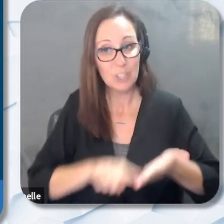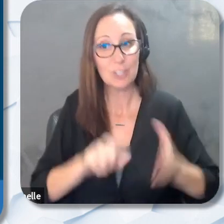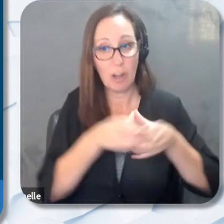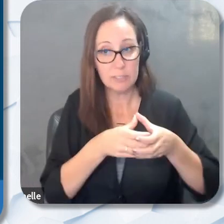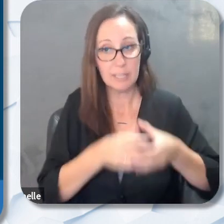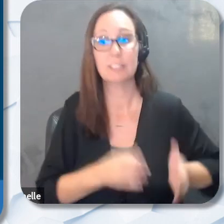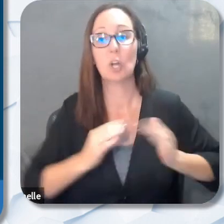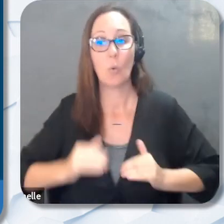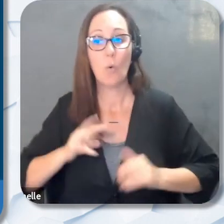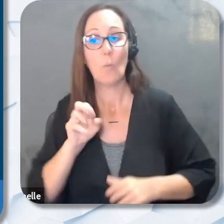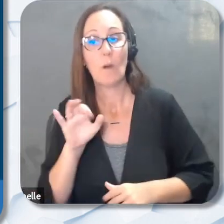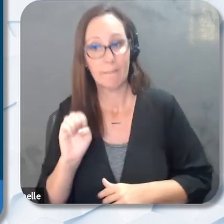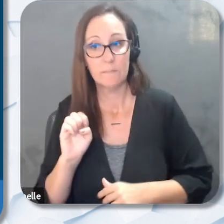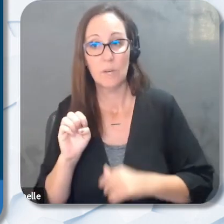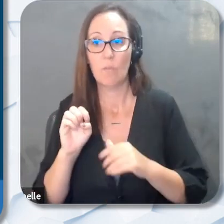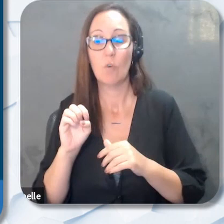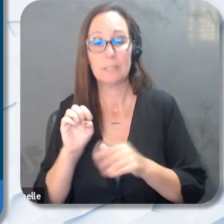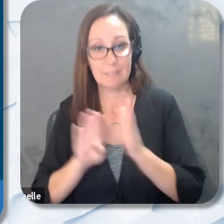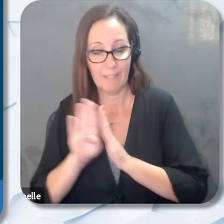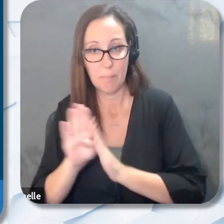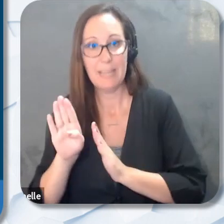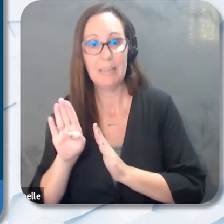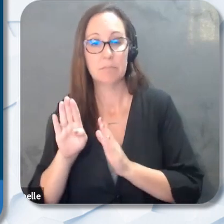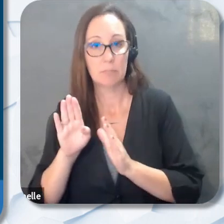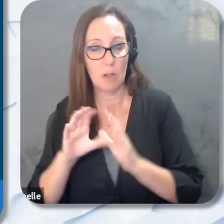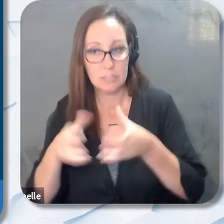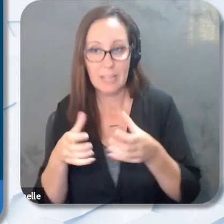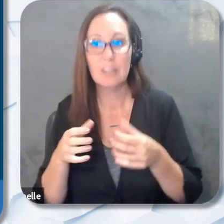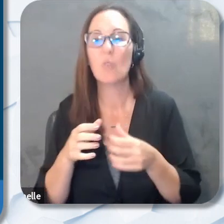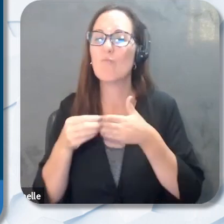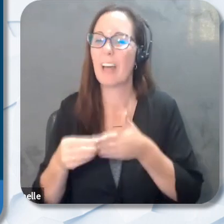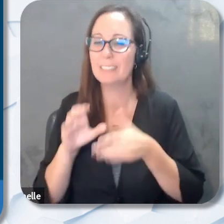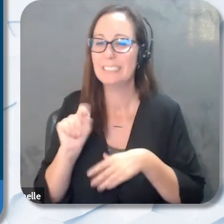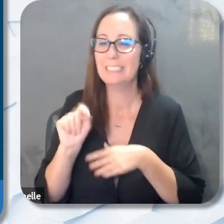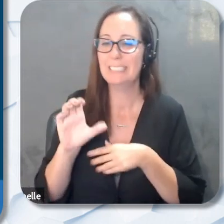workforce development constellation which will be led by the ctc in partnership with C D.